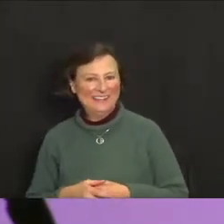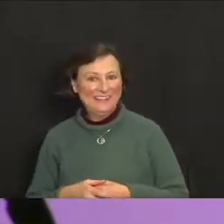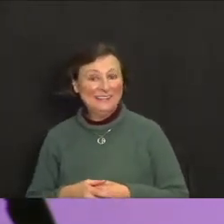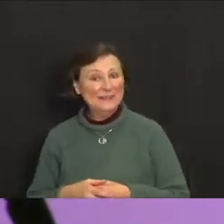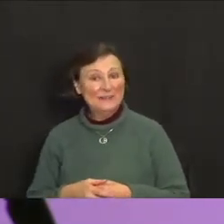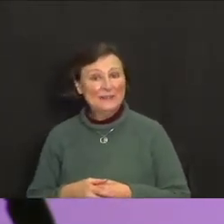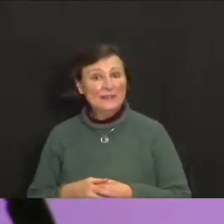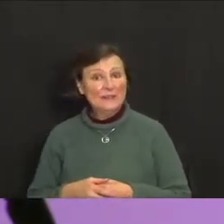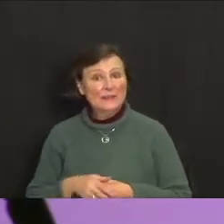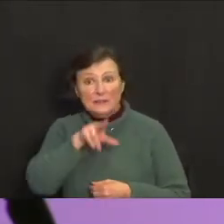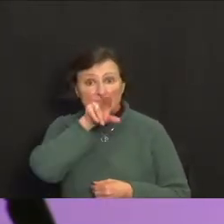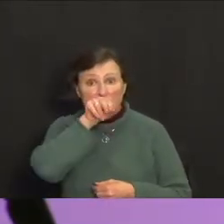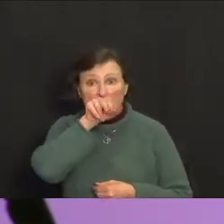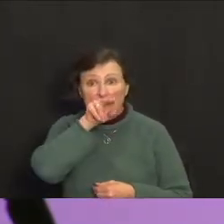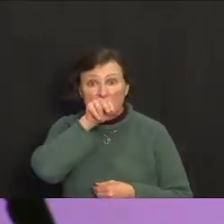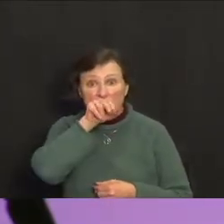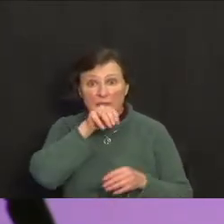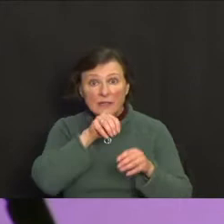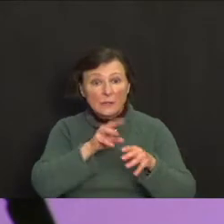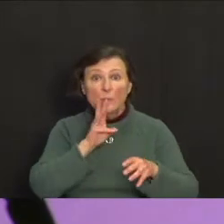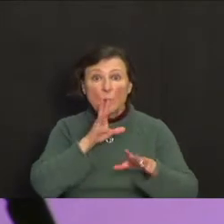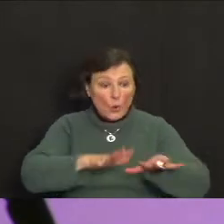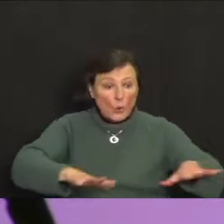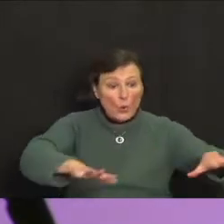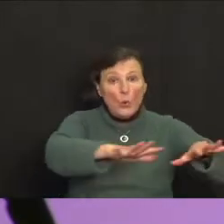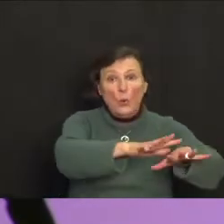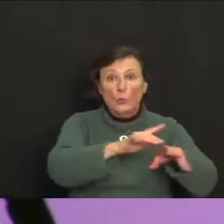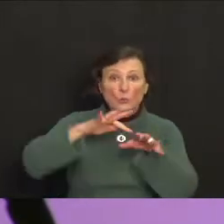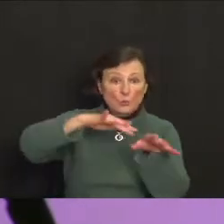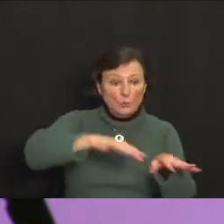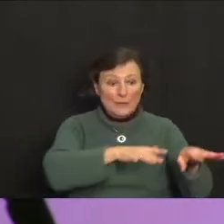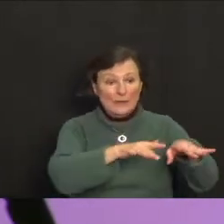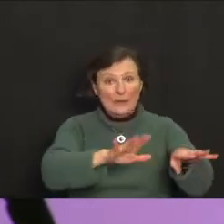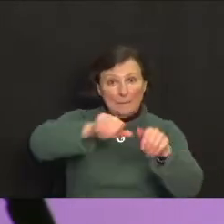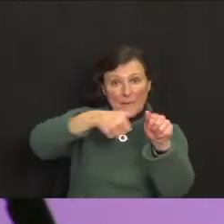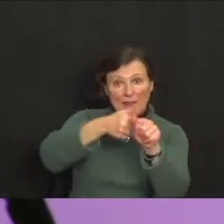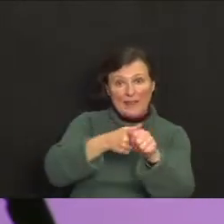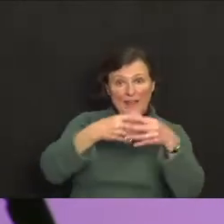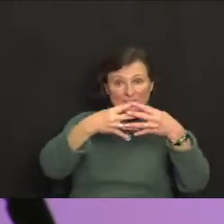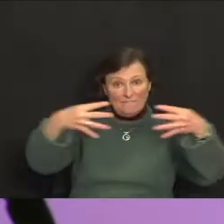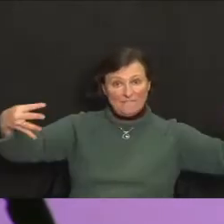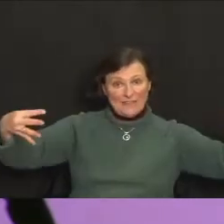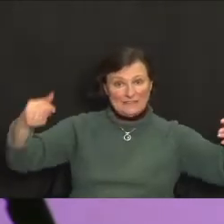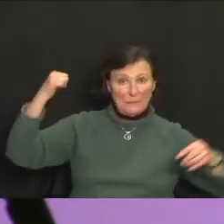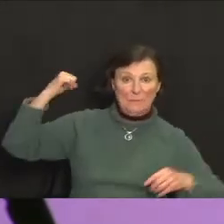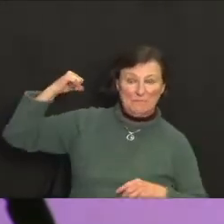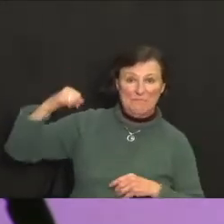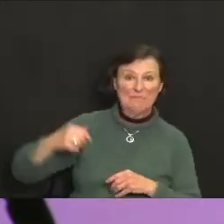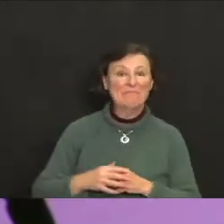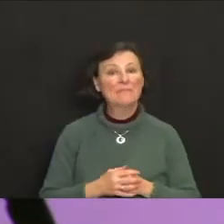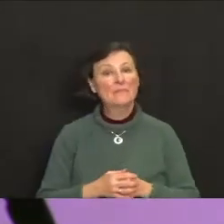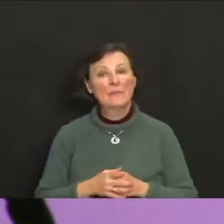The ducks are in the slough, now stream, behind the fence, and they're either floating by